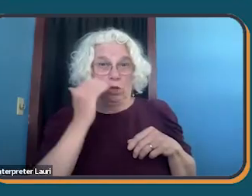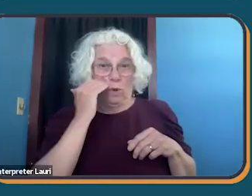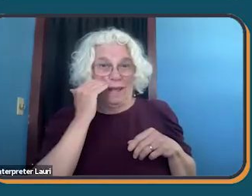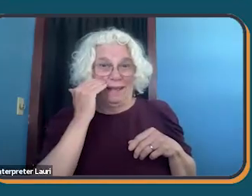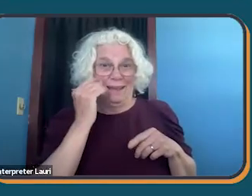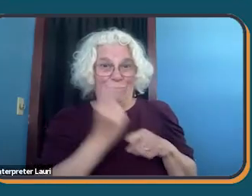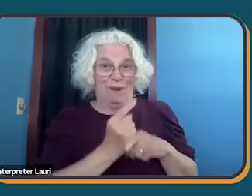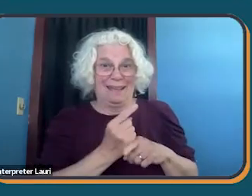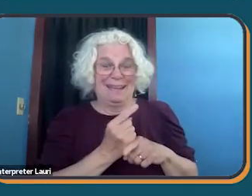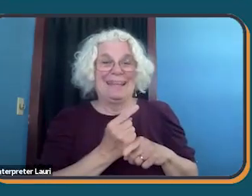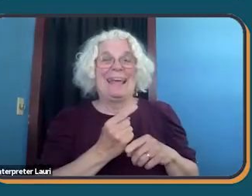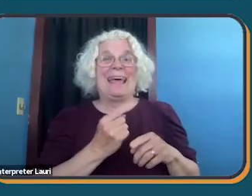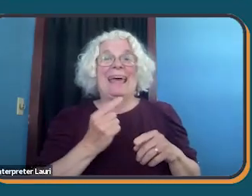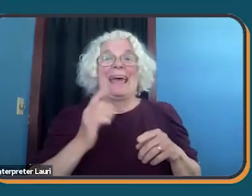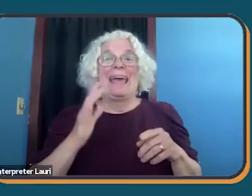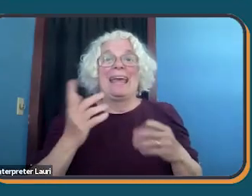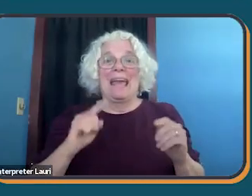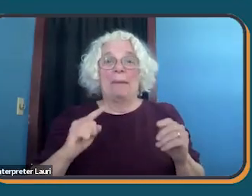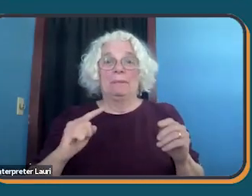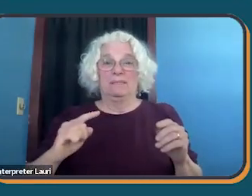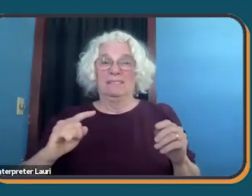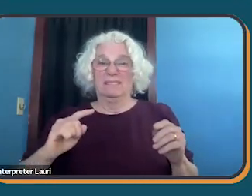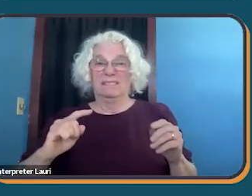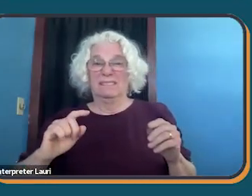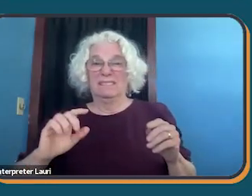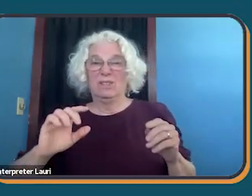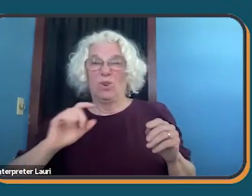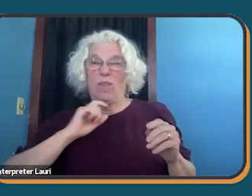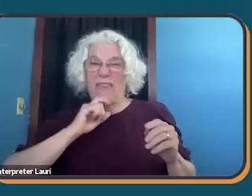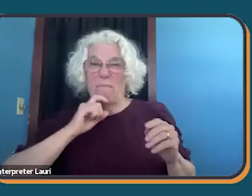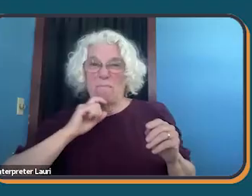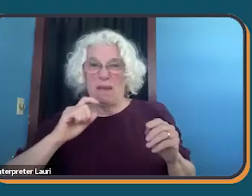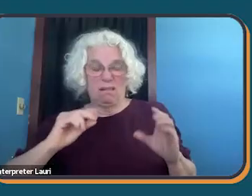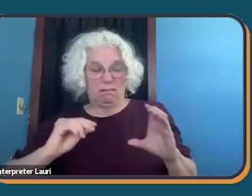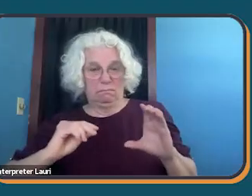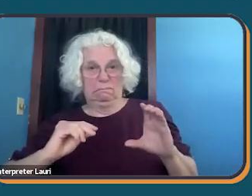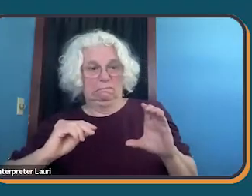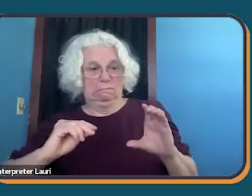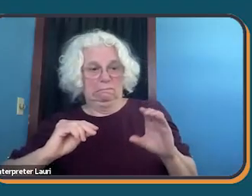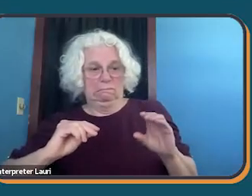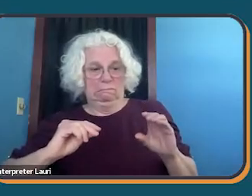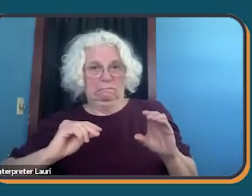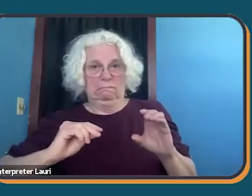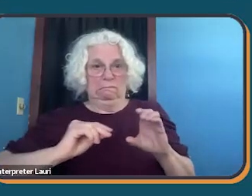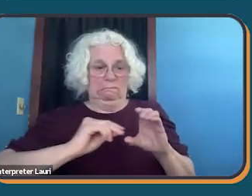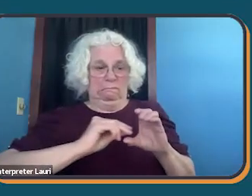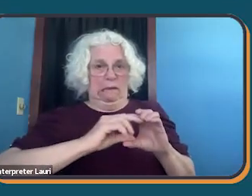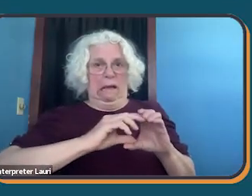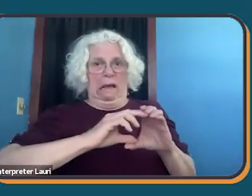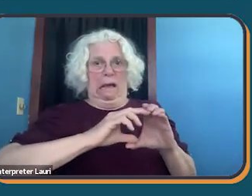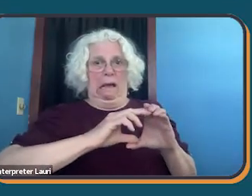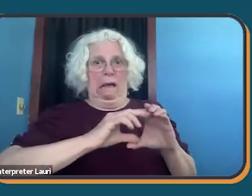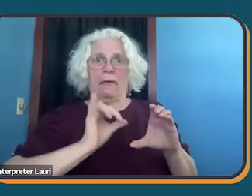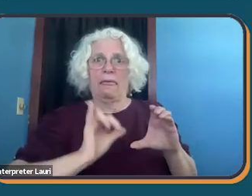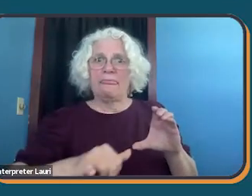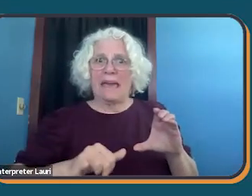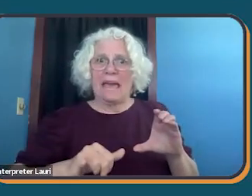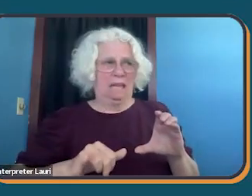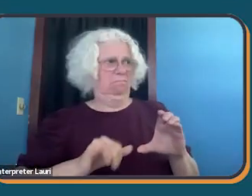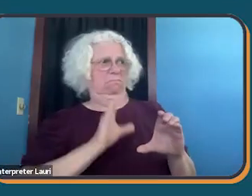and you're not told what it is what it's gonna do and all that